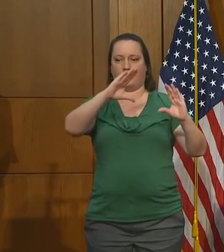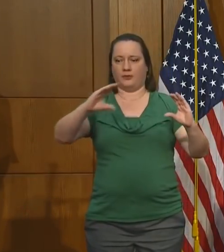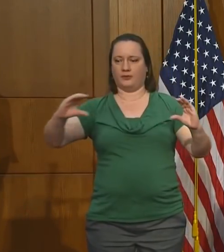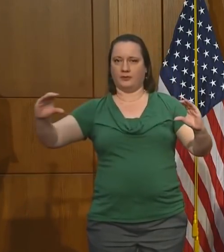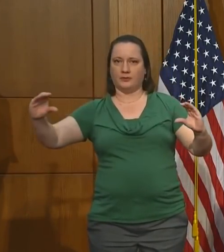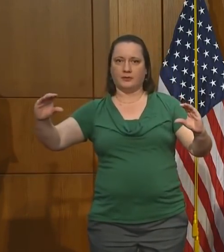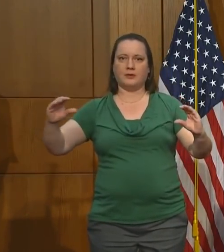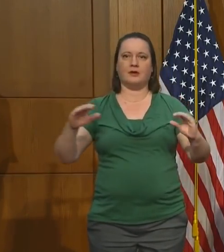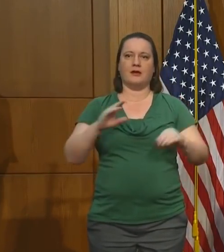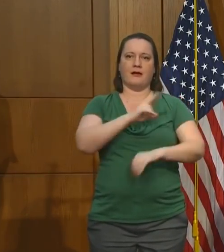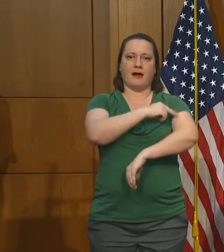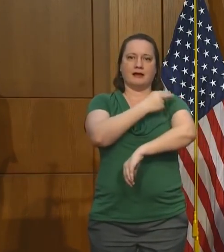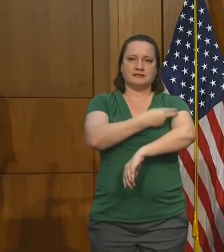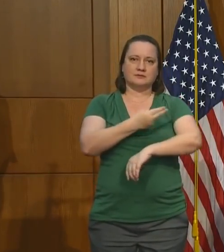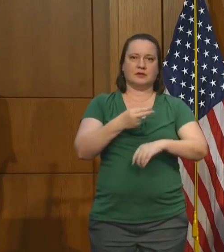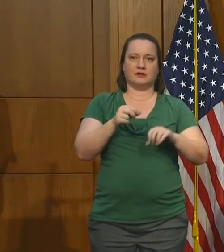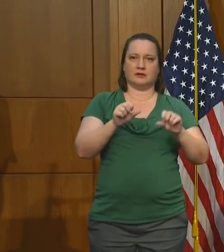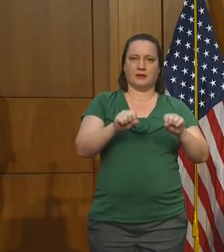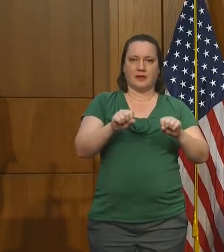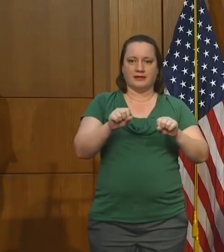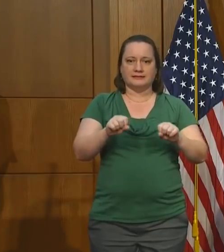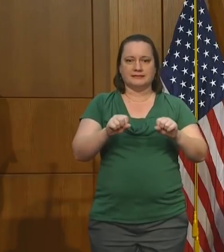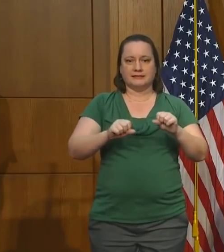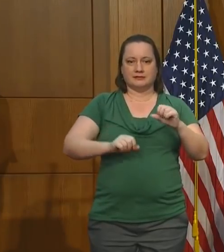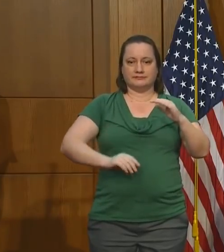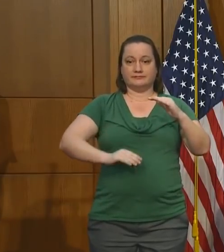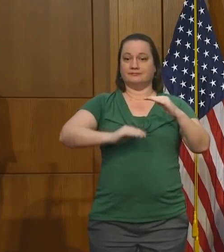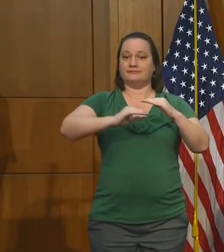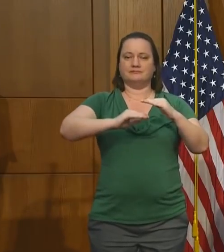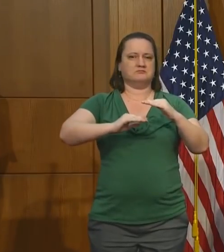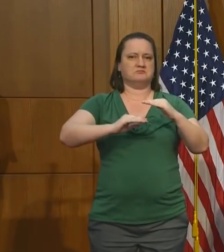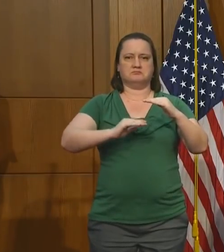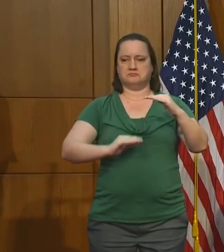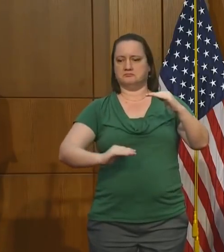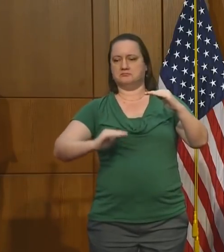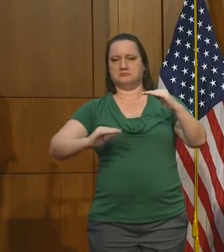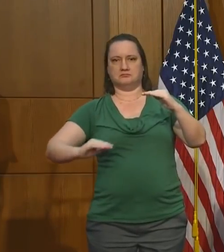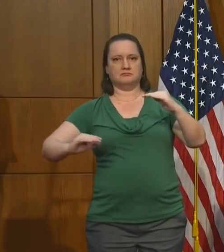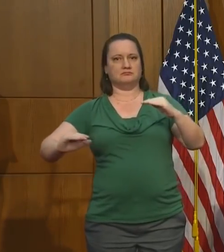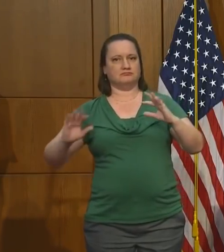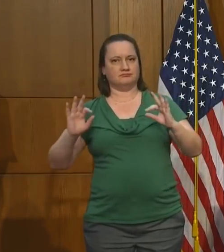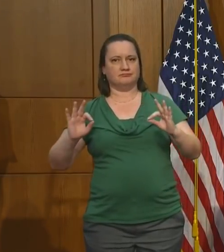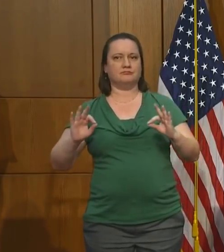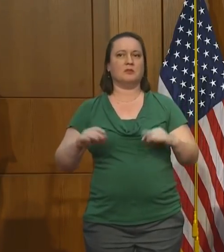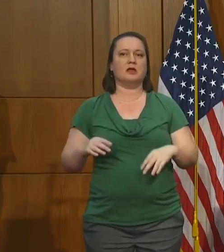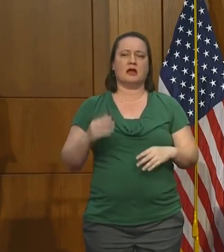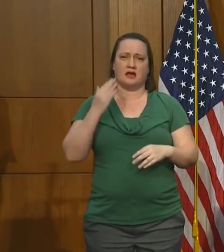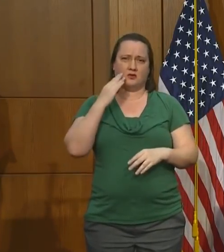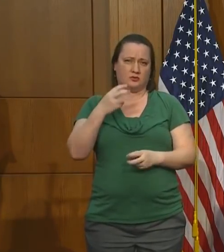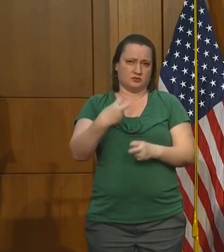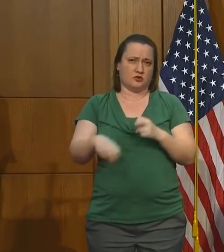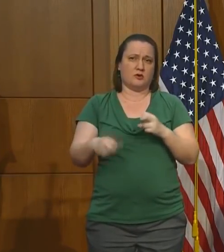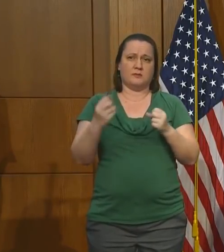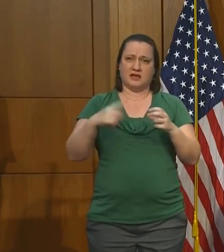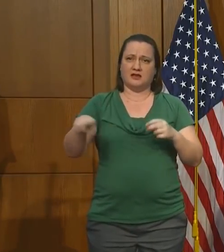TO BEND THAT CURVE TO HELP OUR HOSPITAL CAPACITY WHERE TO BE WHERE IT NEEDS TO BE- AS I'VE SAID THAT EVERY TIME I'VE BEEN